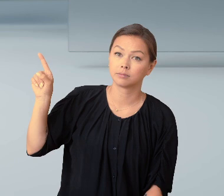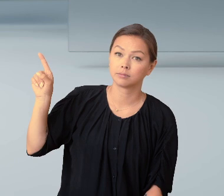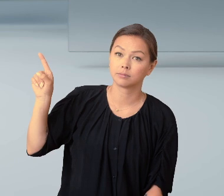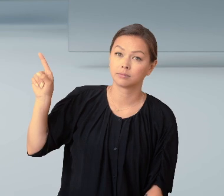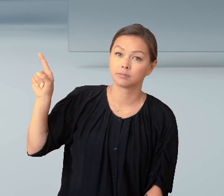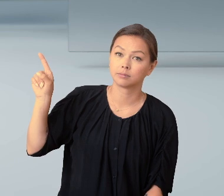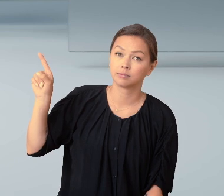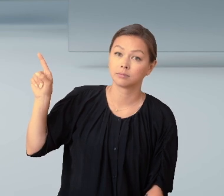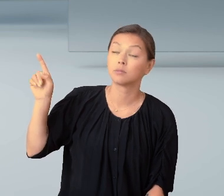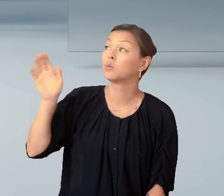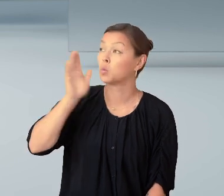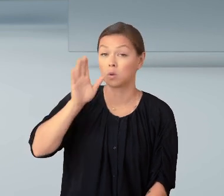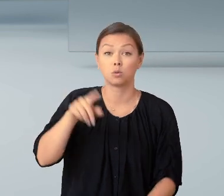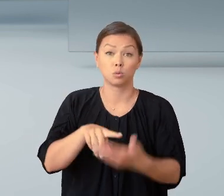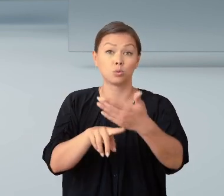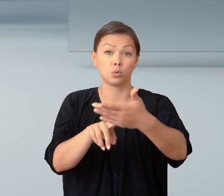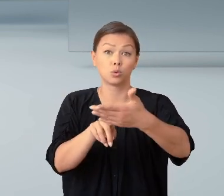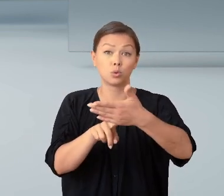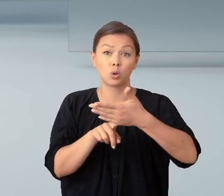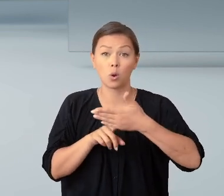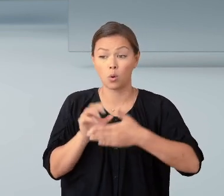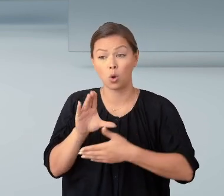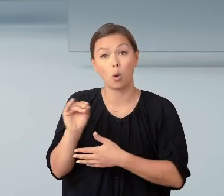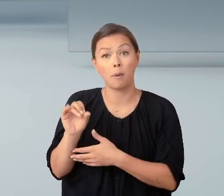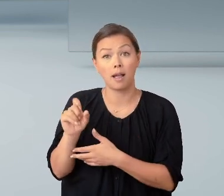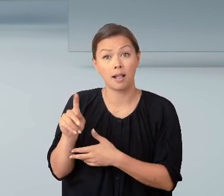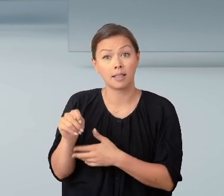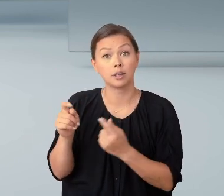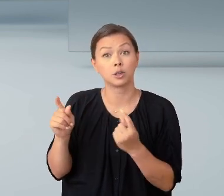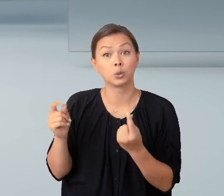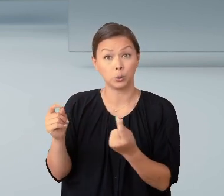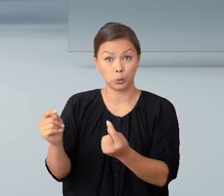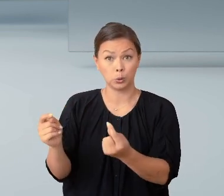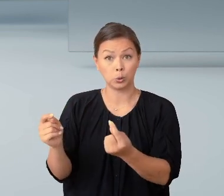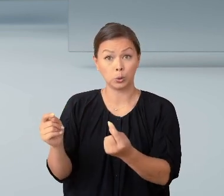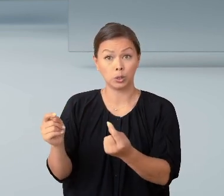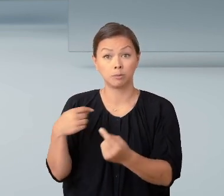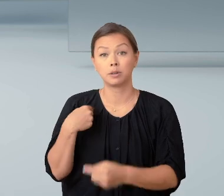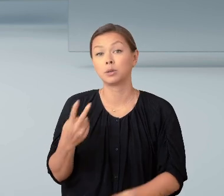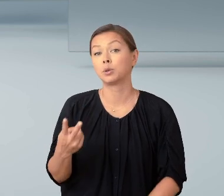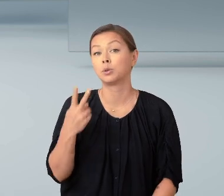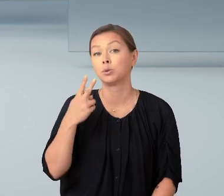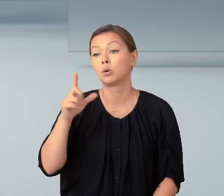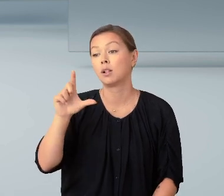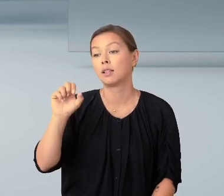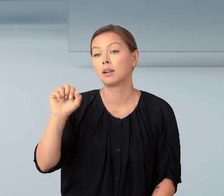to show that what Copilot did was take these two ledger entries